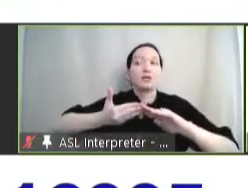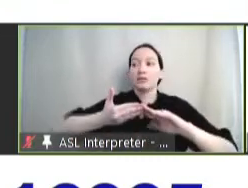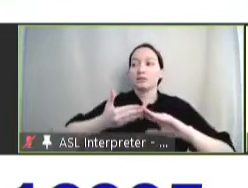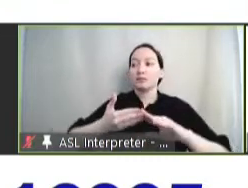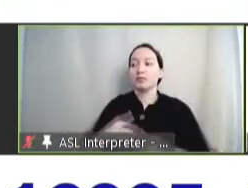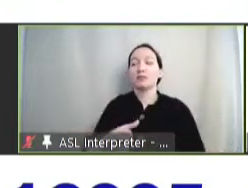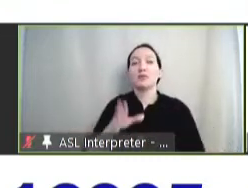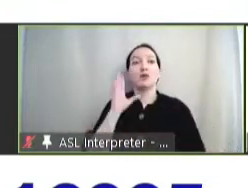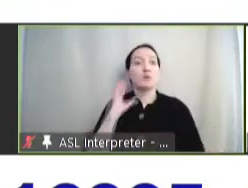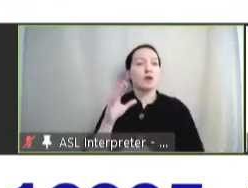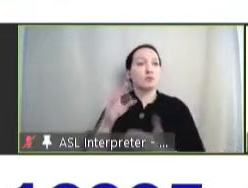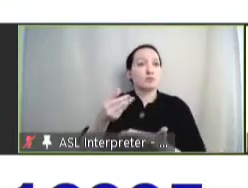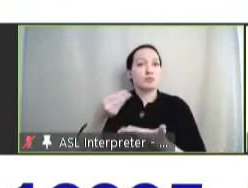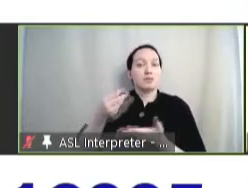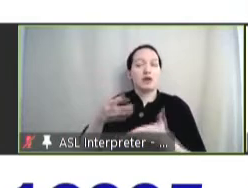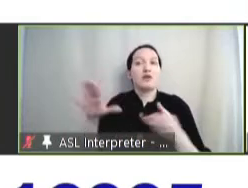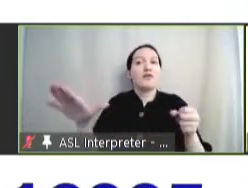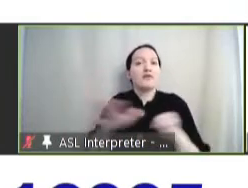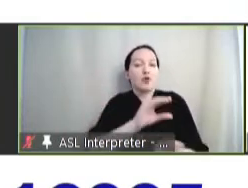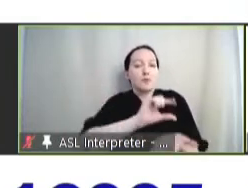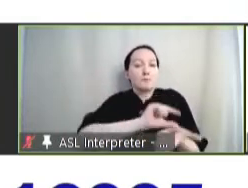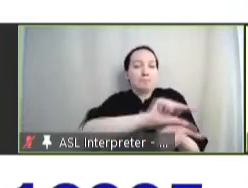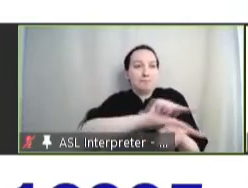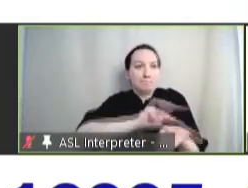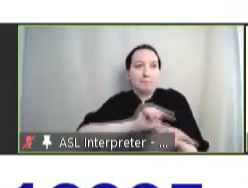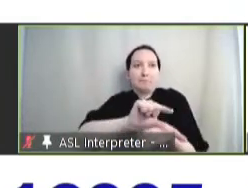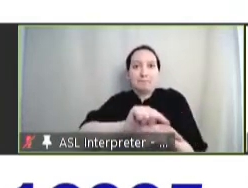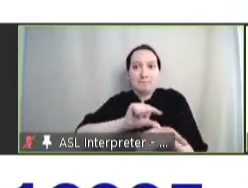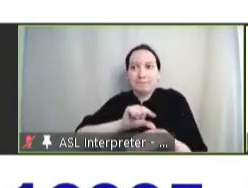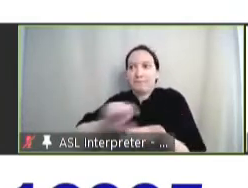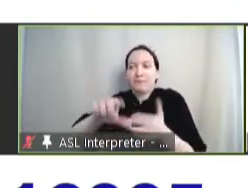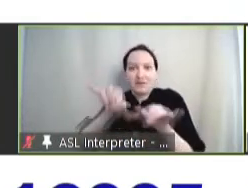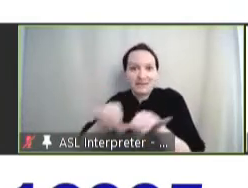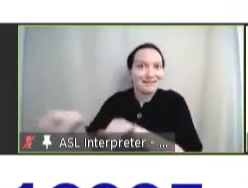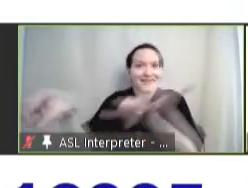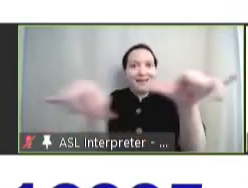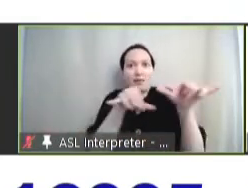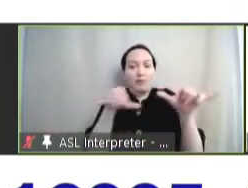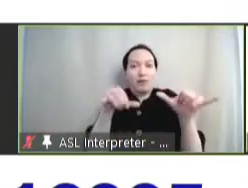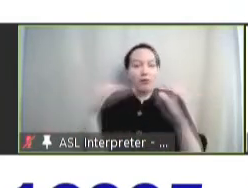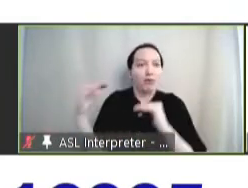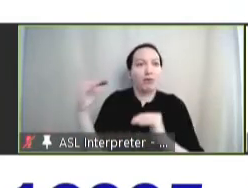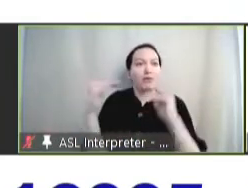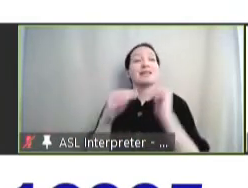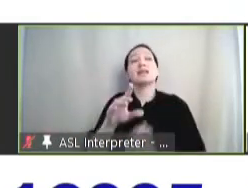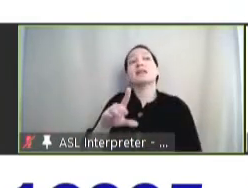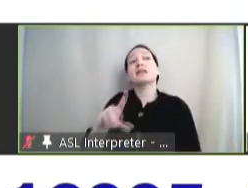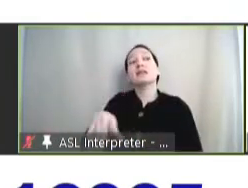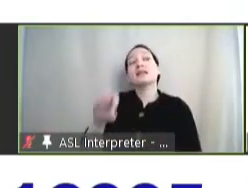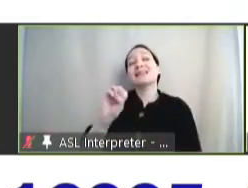allocated equitably, and again, through the lens of civil rights. The EO also mandates agencies to